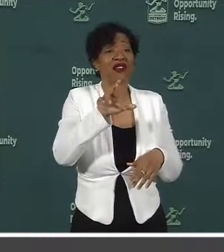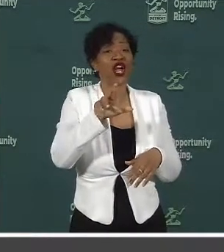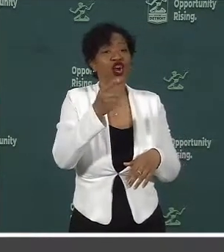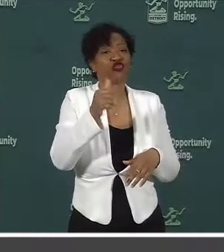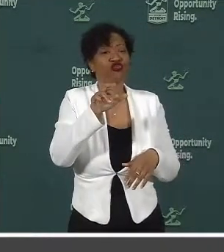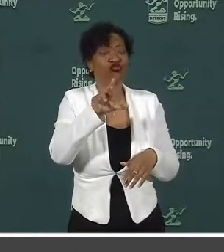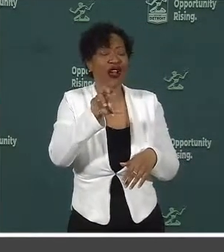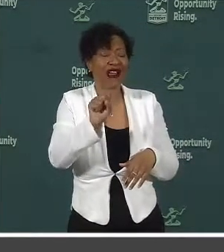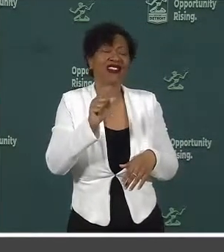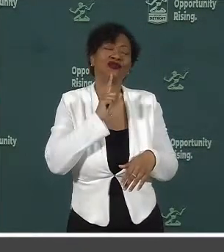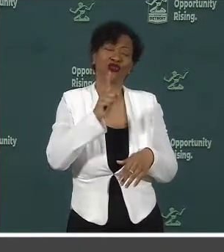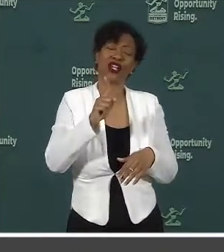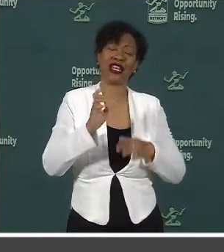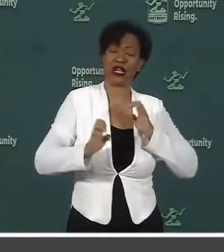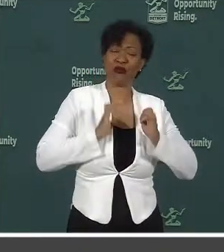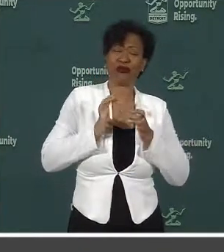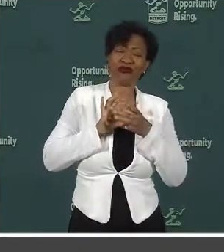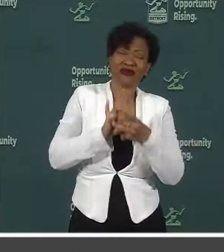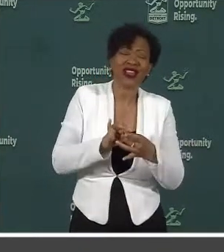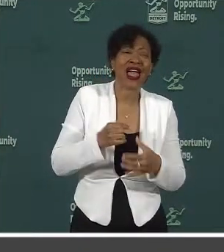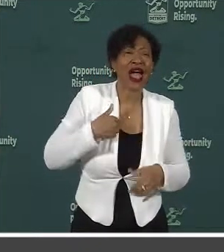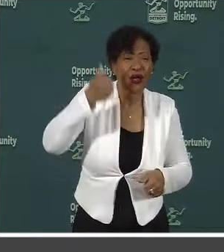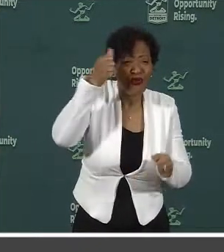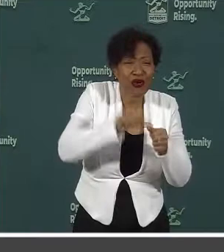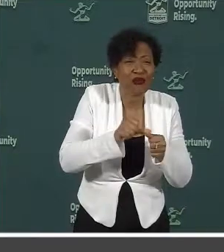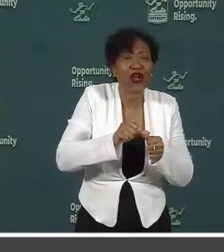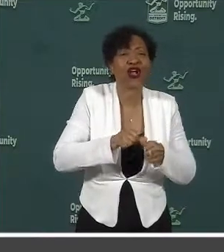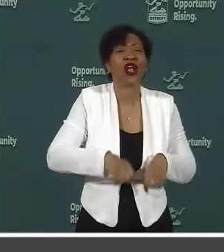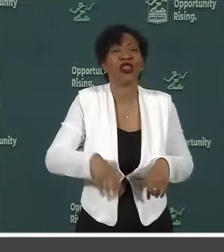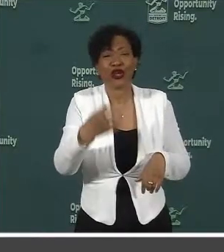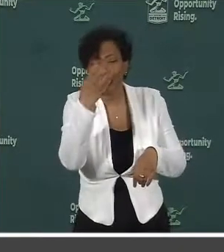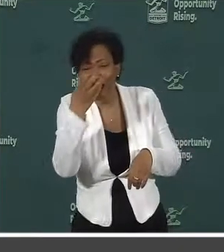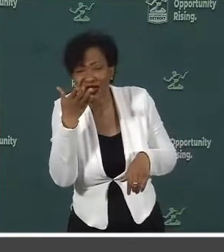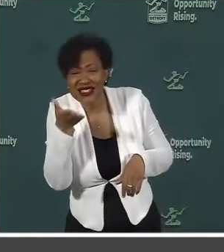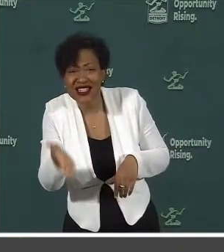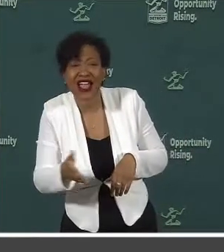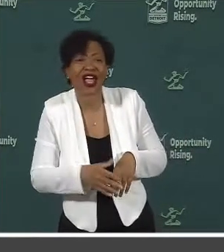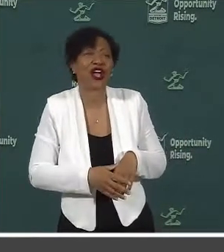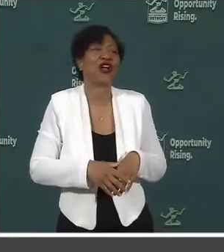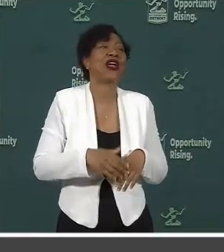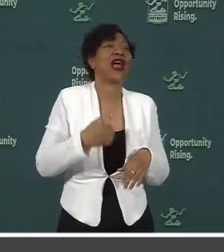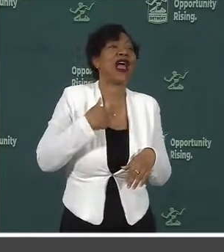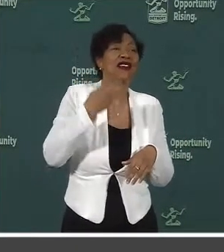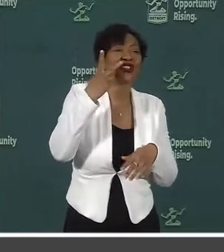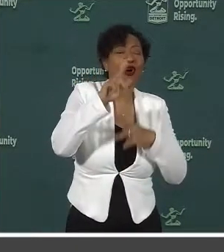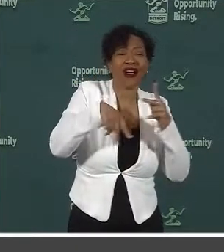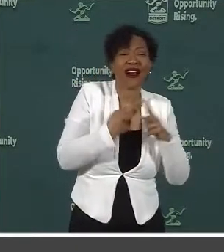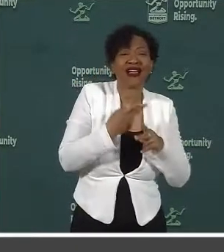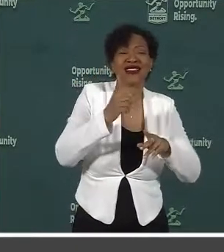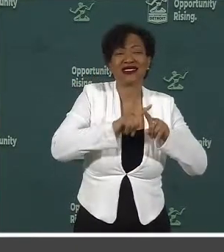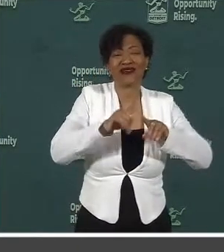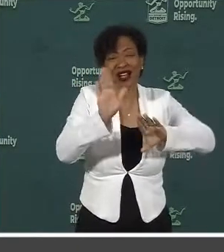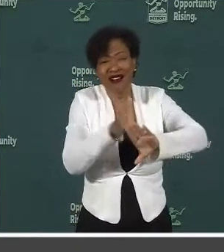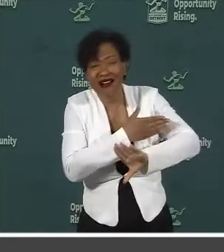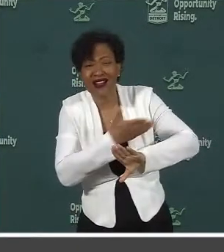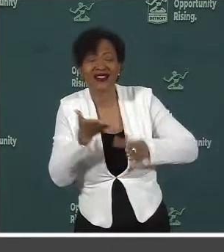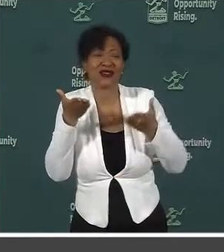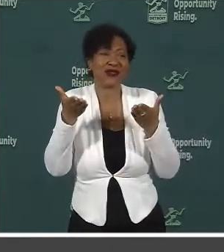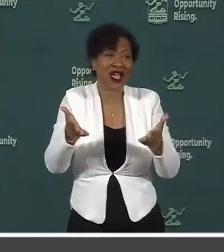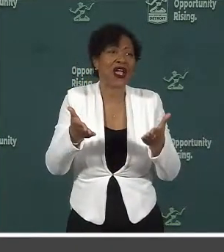SHRINE CIRCUS IN THE COLISEUM TOOK OUR KIDS THE FAIRGROUND I SAW ALL KINDS OF CONCERTS AT THAT BANDSHELL AND SO WE MET